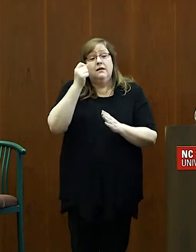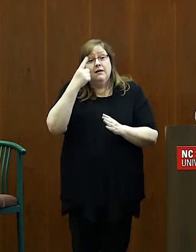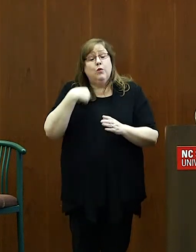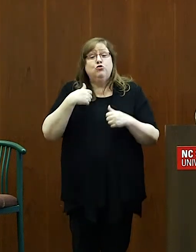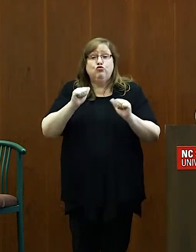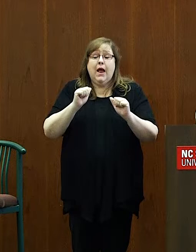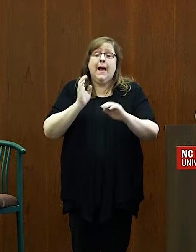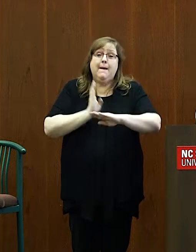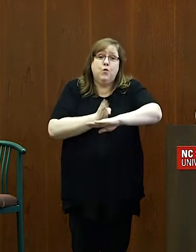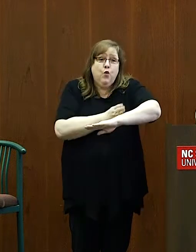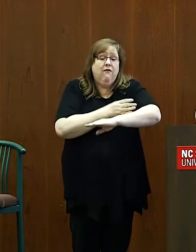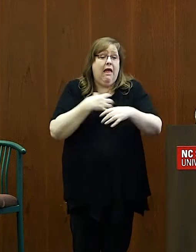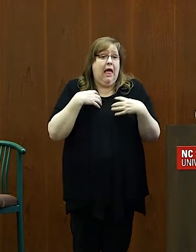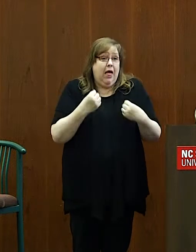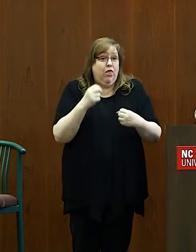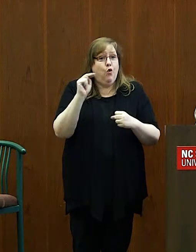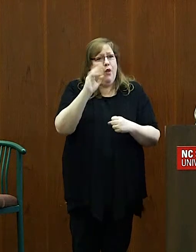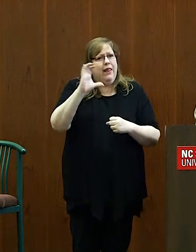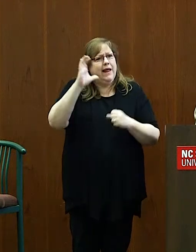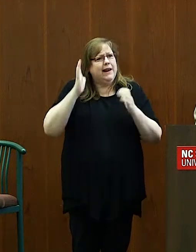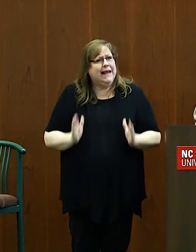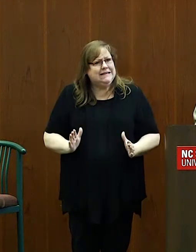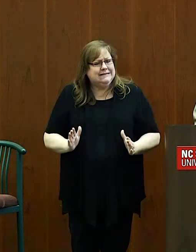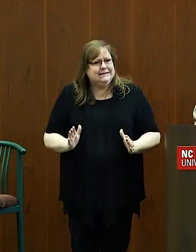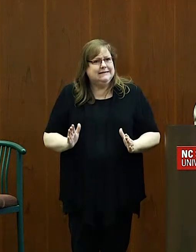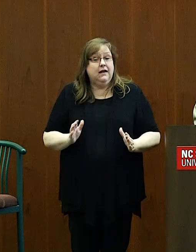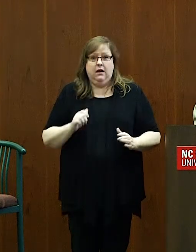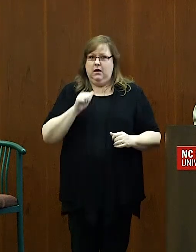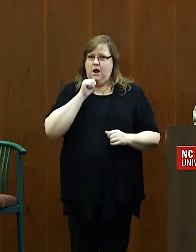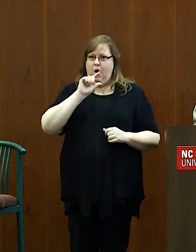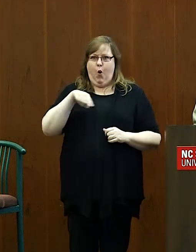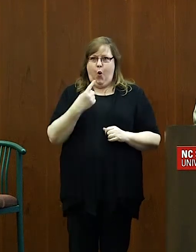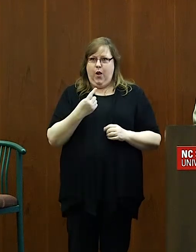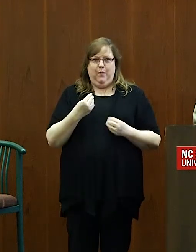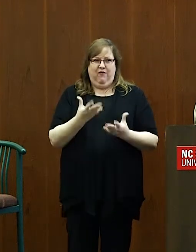North Carolina; North Carolinians; not just provide better health care and